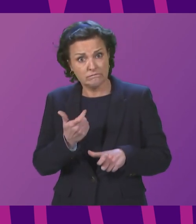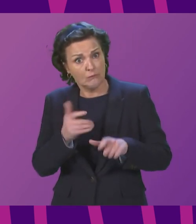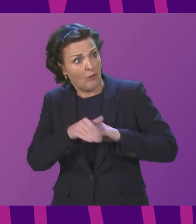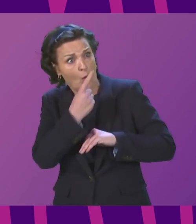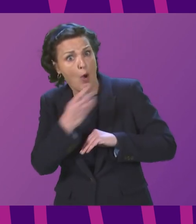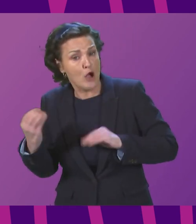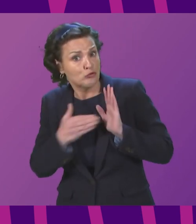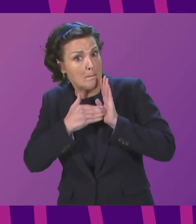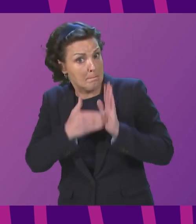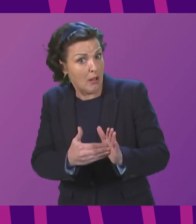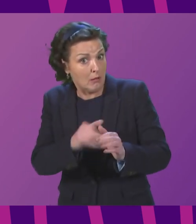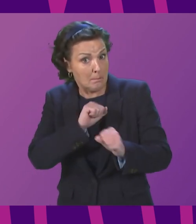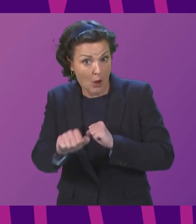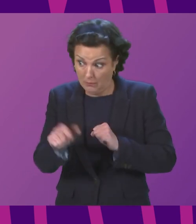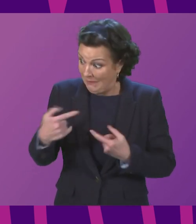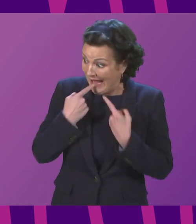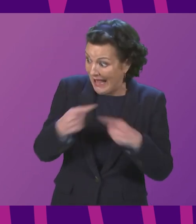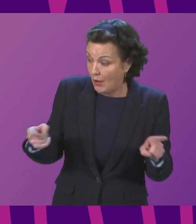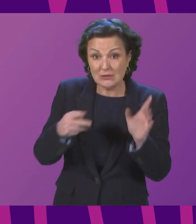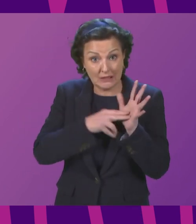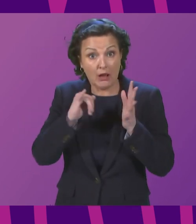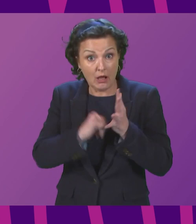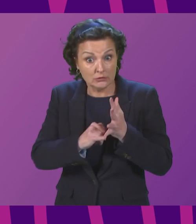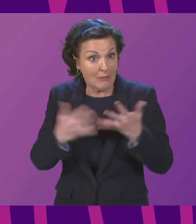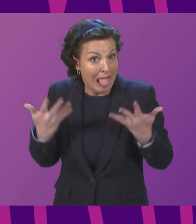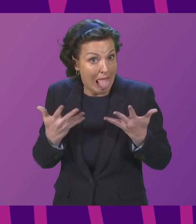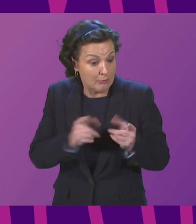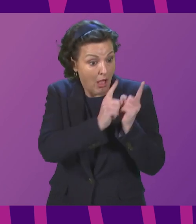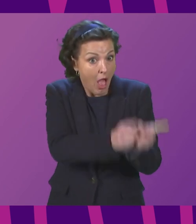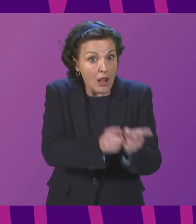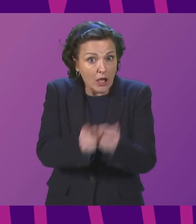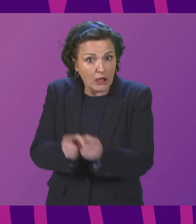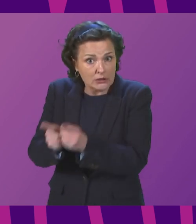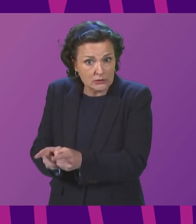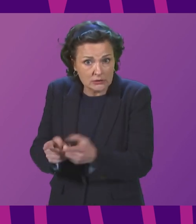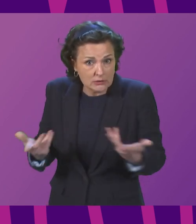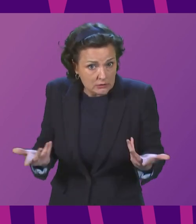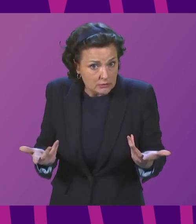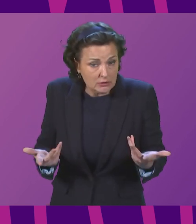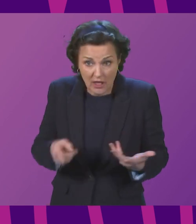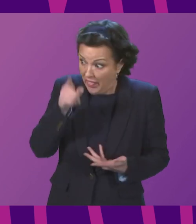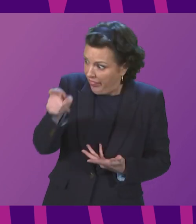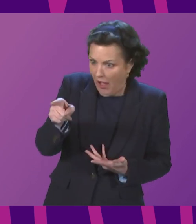is still to be allocated. While it sits in the Government’s bank account in Edinburgh,